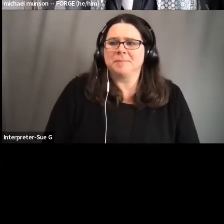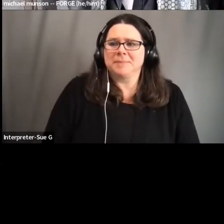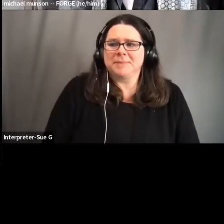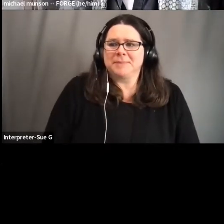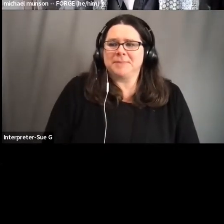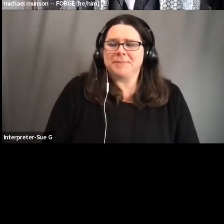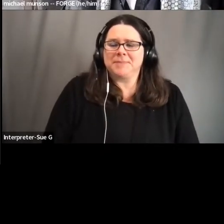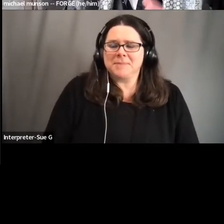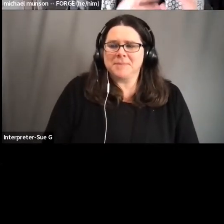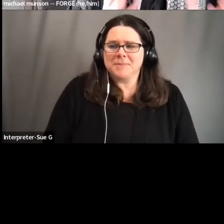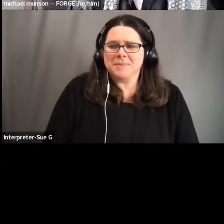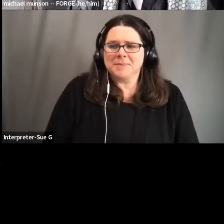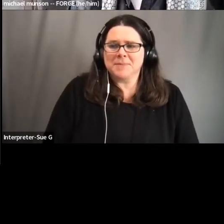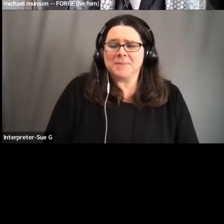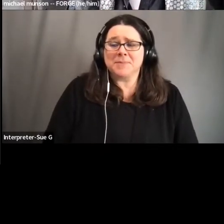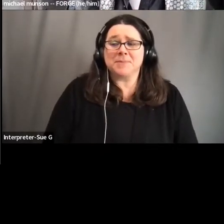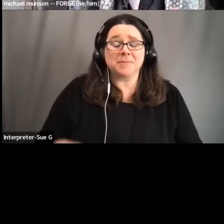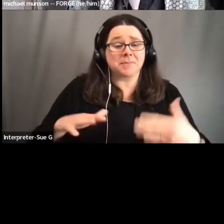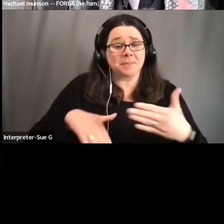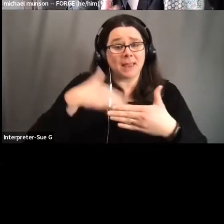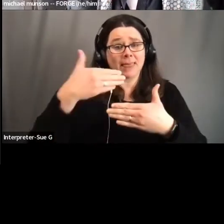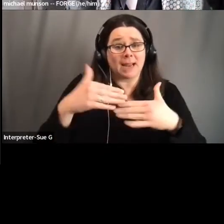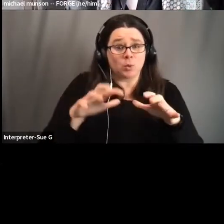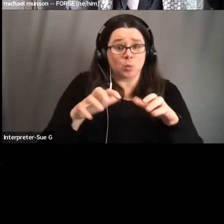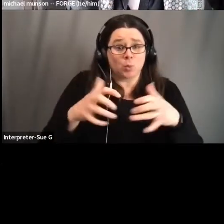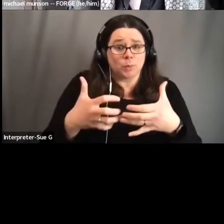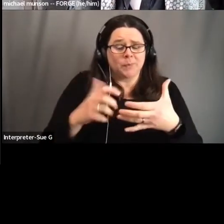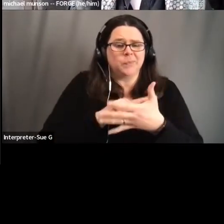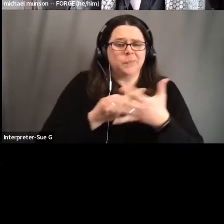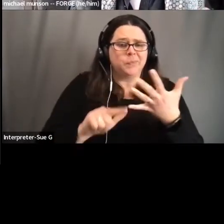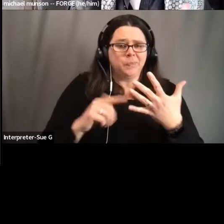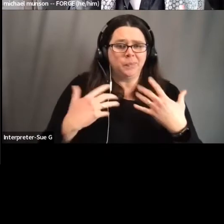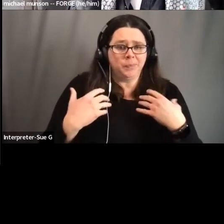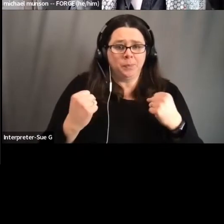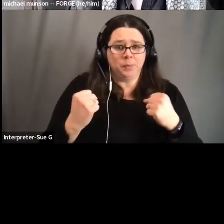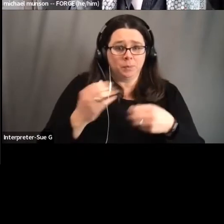So the next group of these health outcomes are diabetes